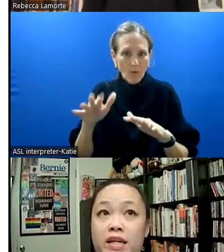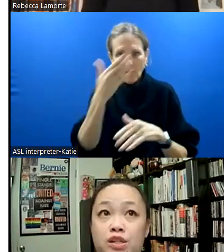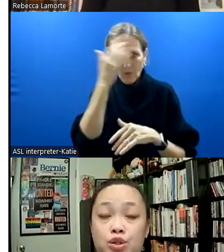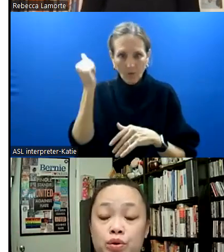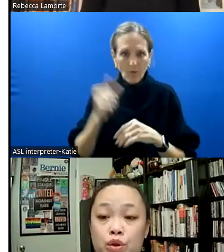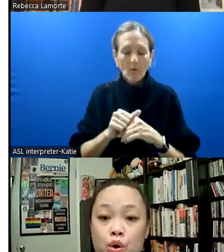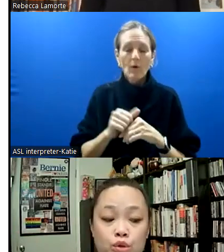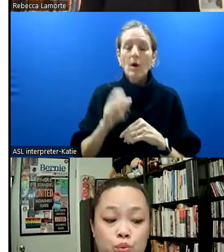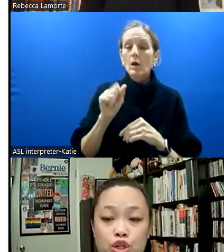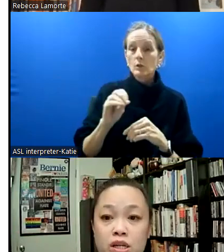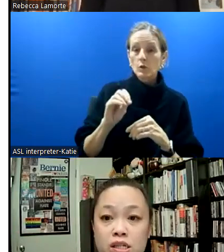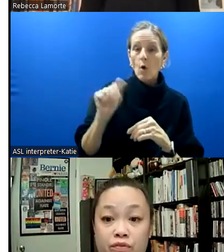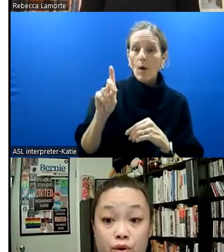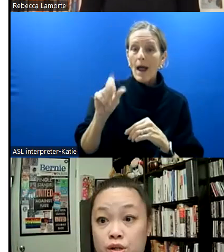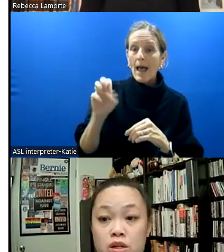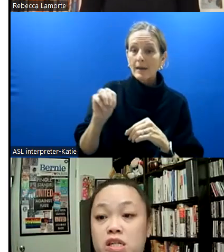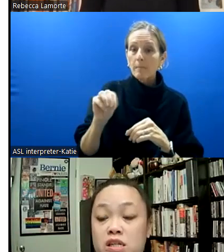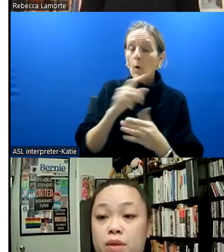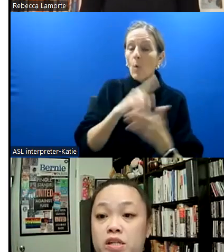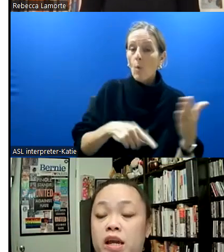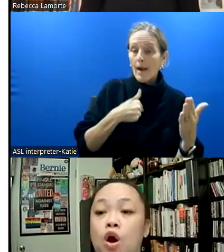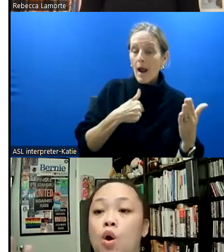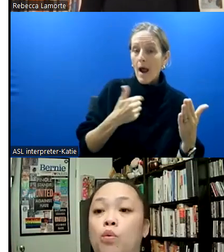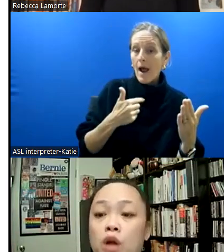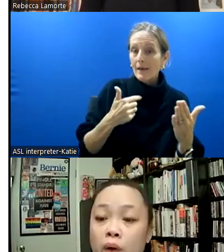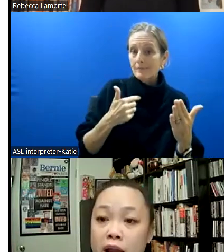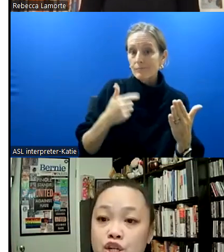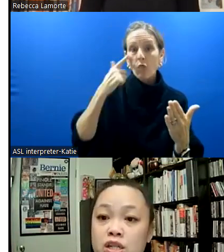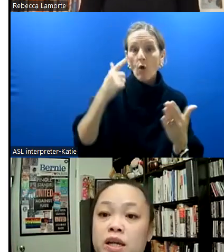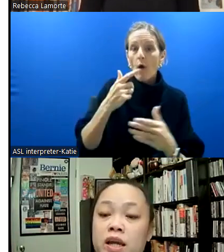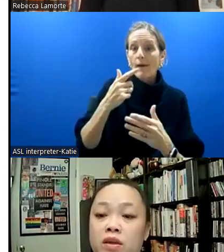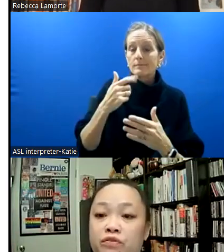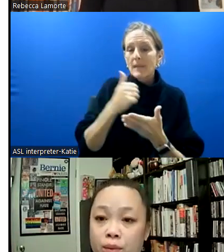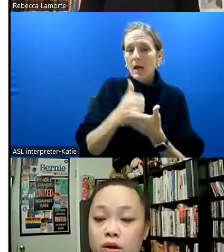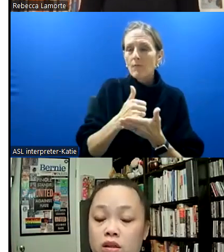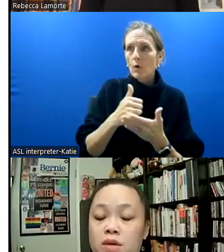is doing the code switching instead of focusing on disability thing. Well, no actually, and then flipping on them,